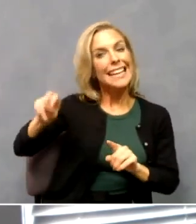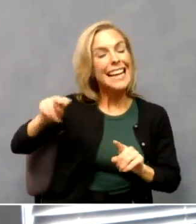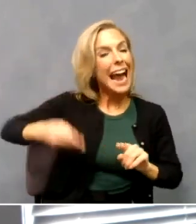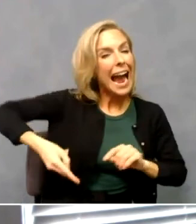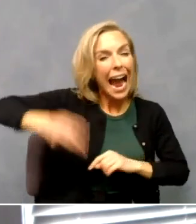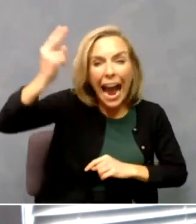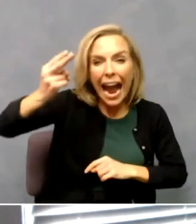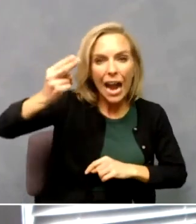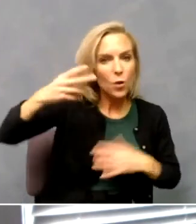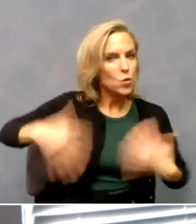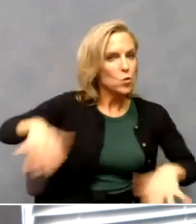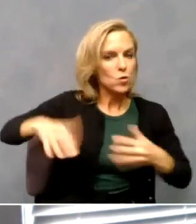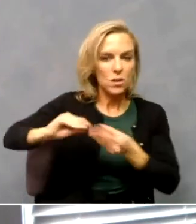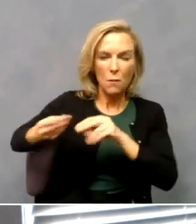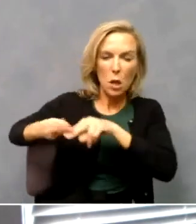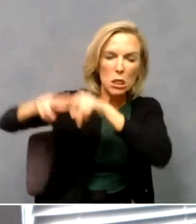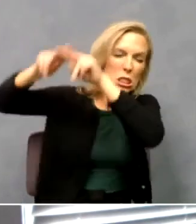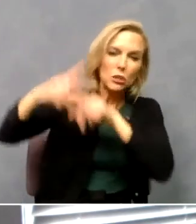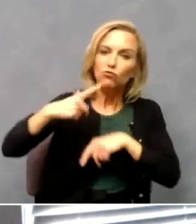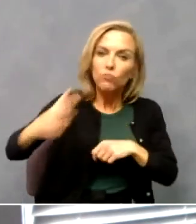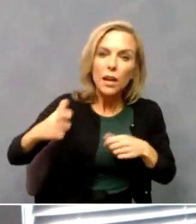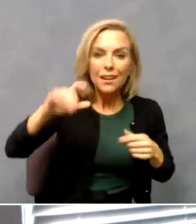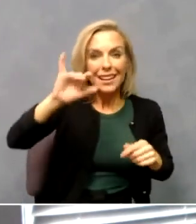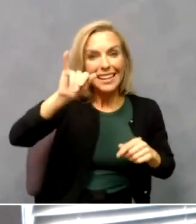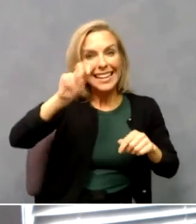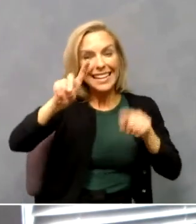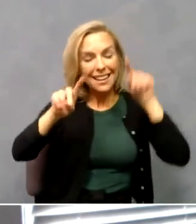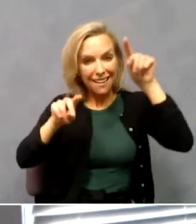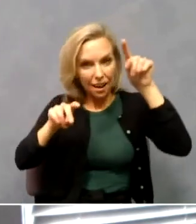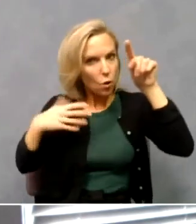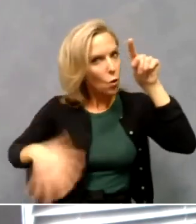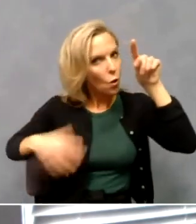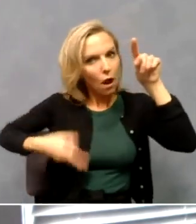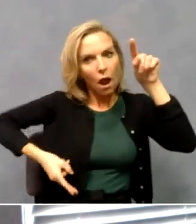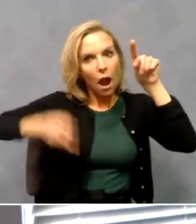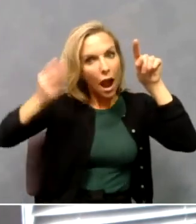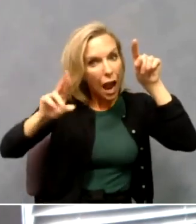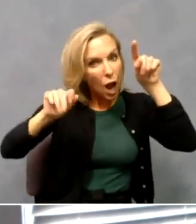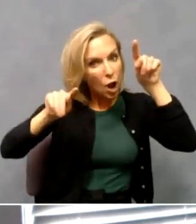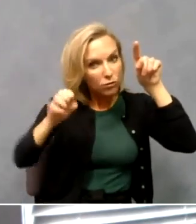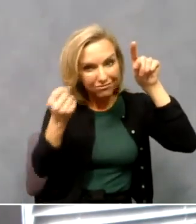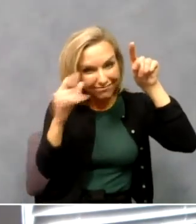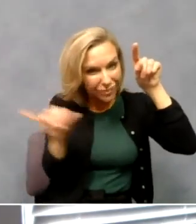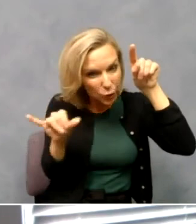of us Indiana had a very, very high rate. Ohio had a higher rate than us